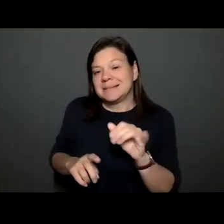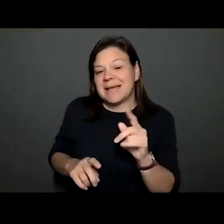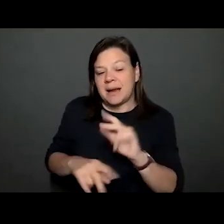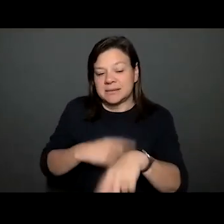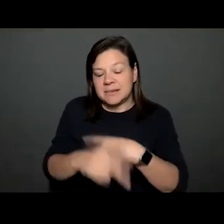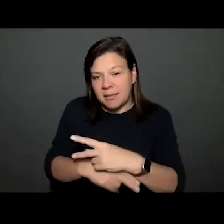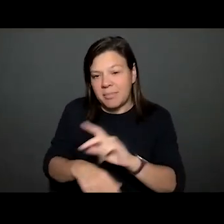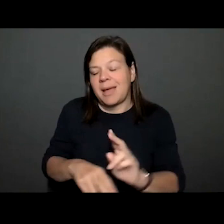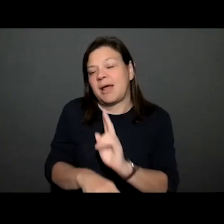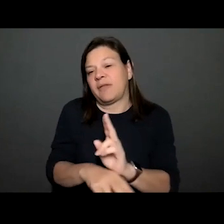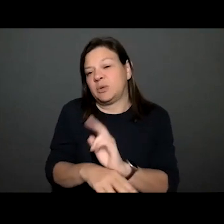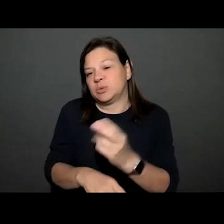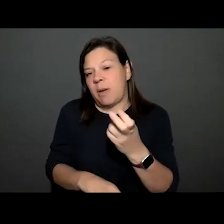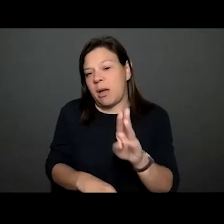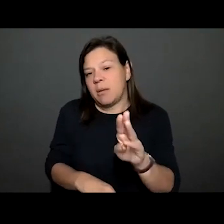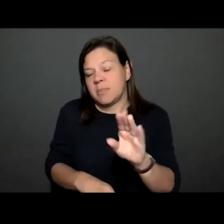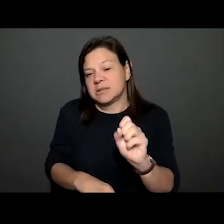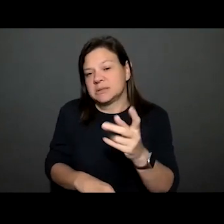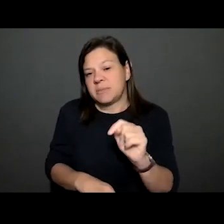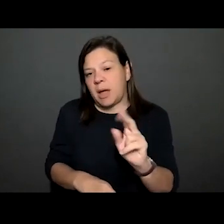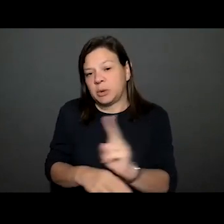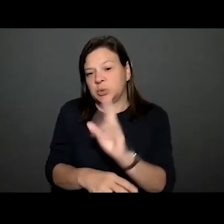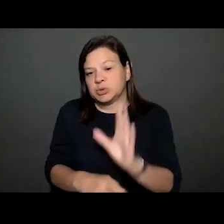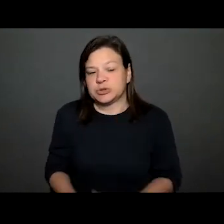AND JUST LIKE OUR OTHER STANDARD OBJECTS SET PROPERTIES